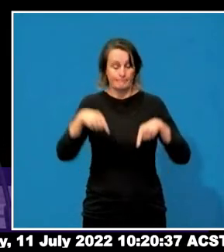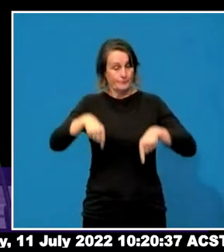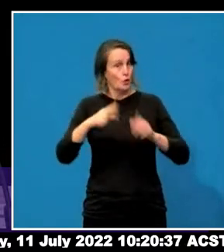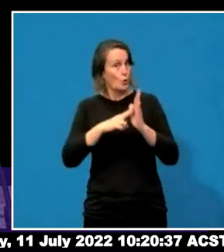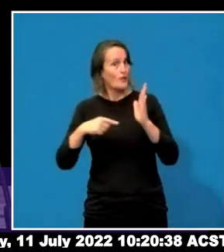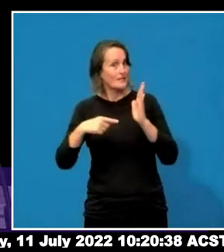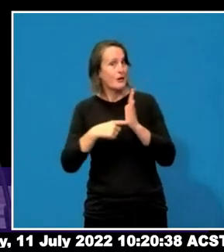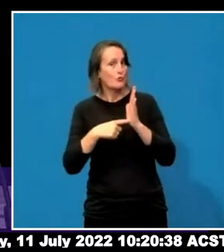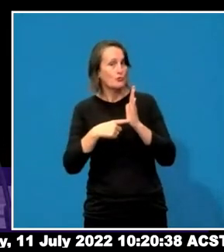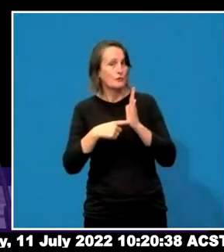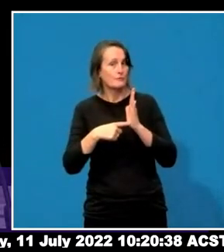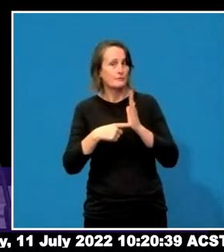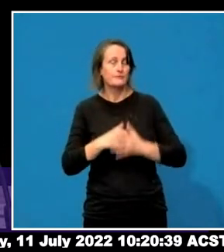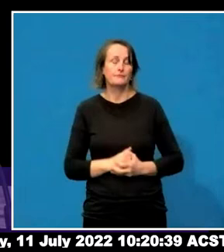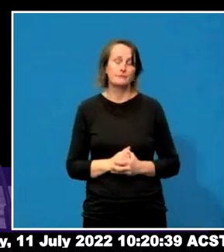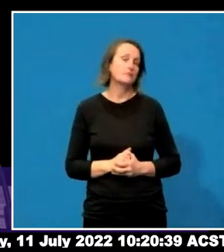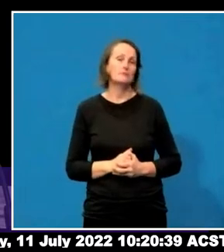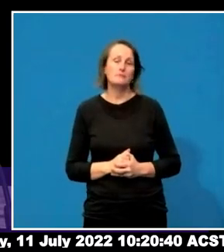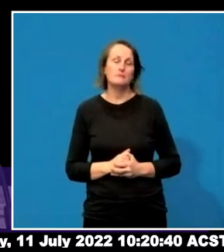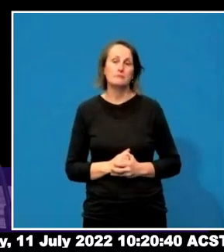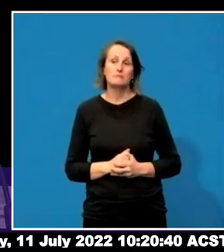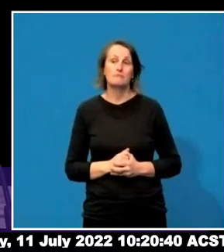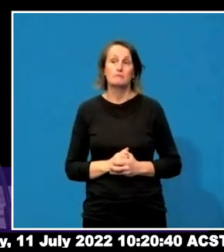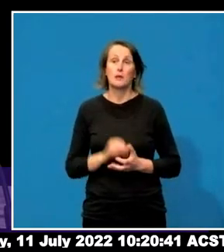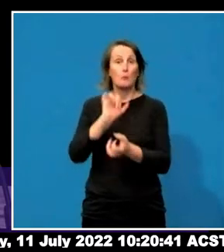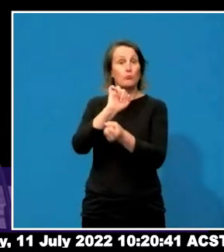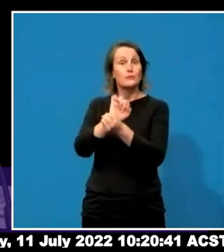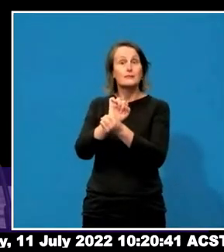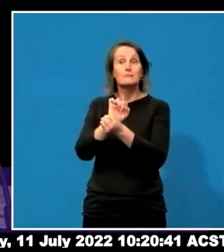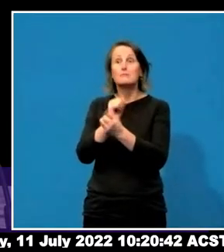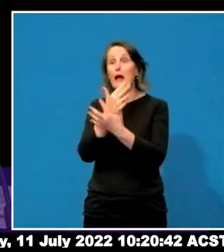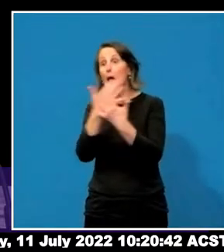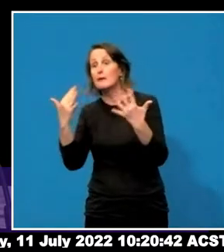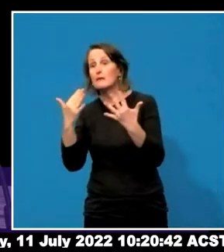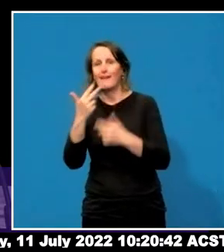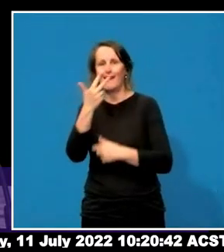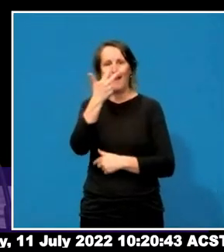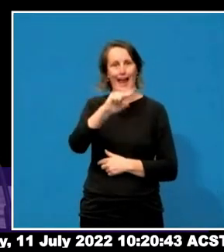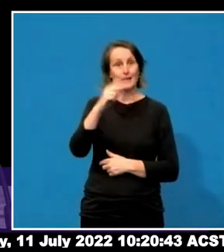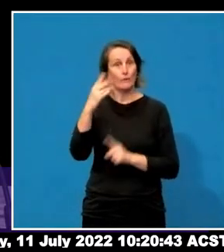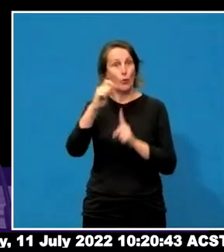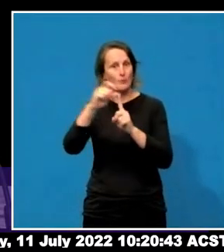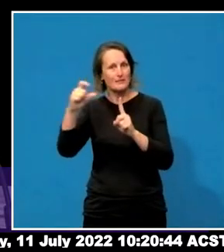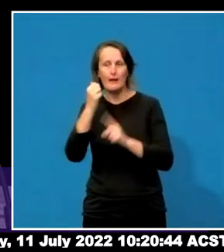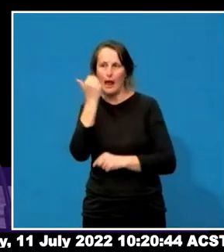comprised 84 per cent of the prison population, yet they comprised only 26 per